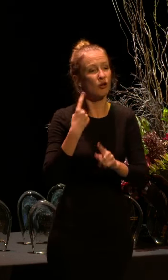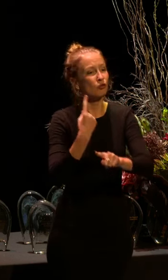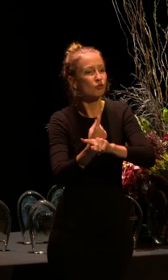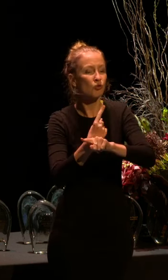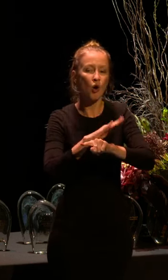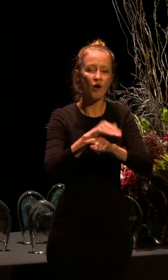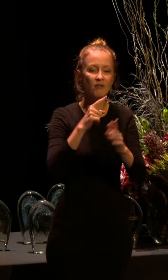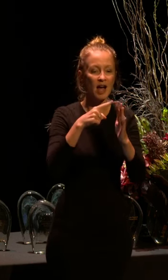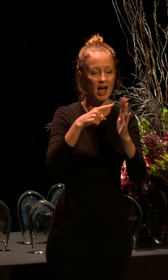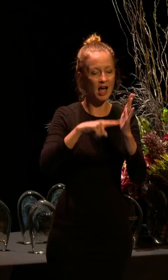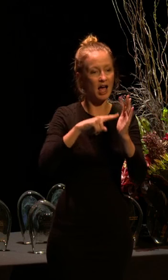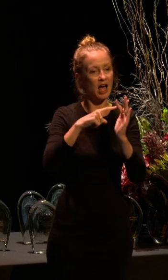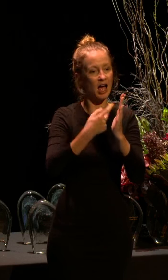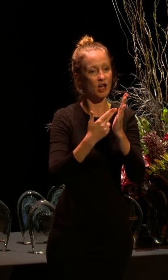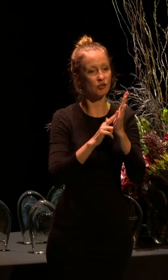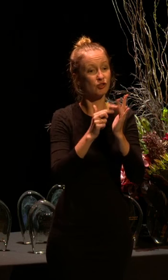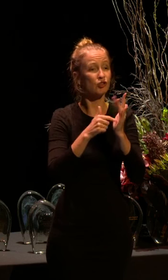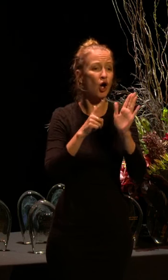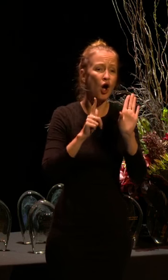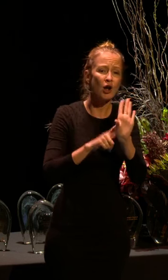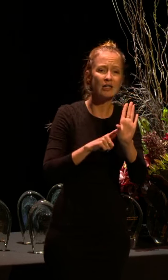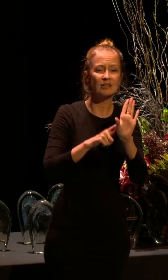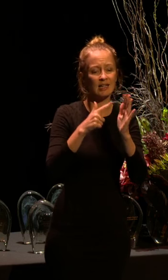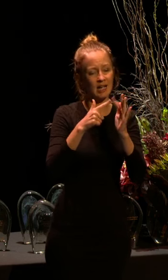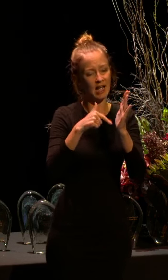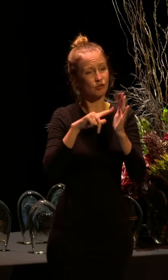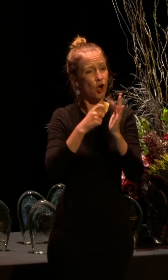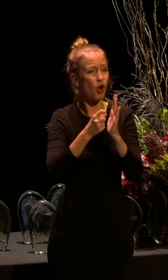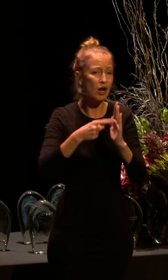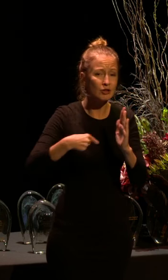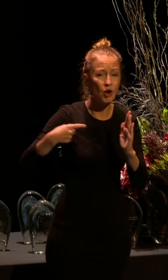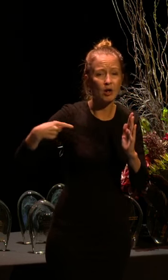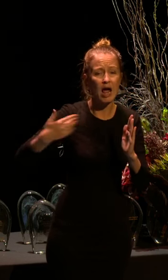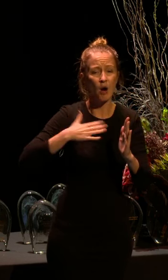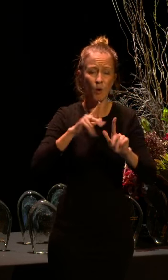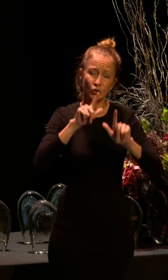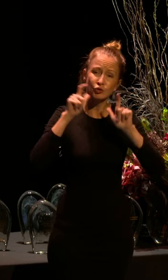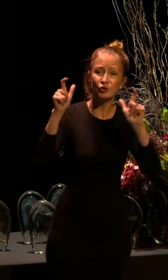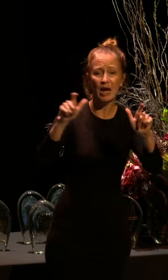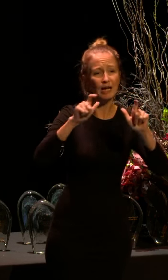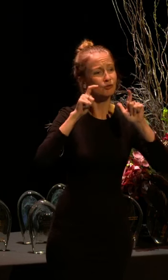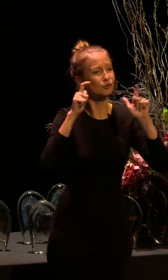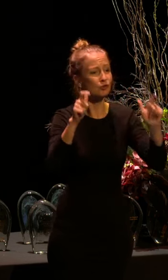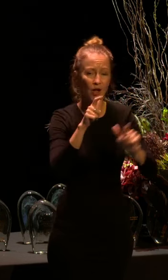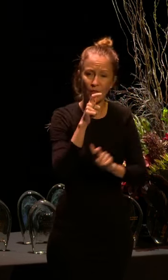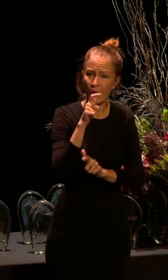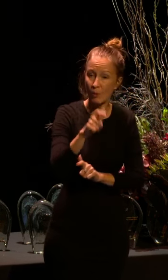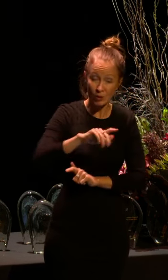"I wish that I could sound or shout that word to everyone in the streets of Sydney.